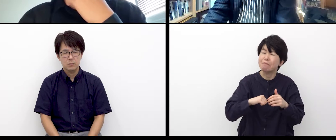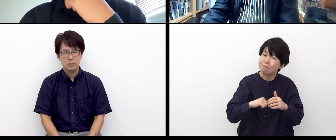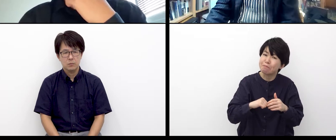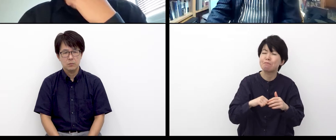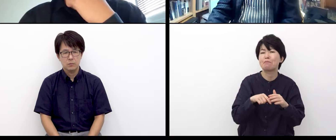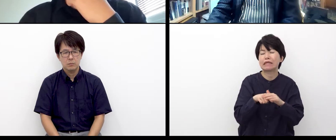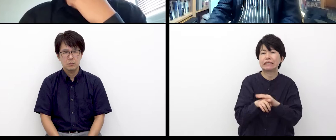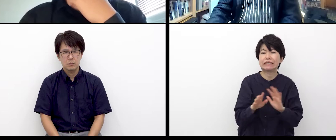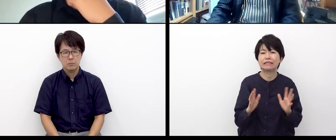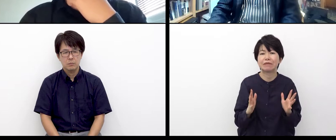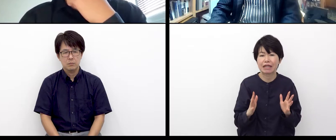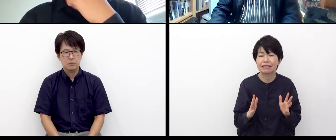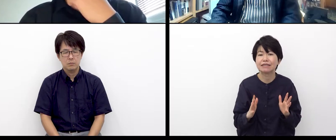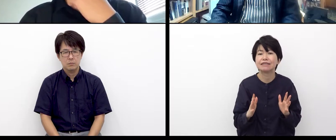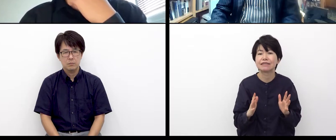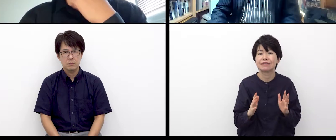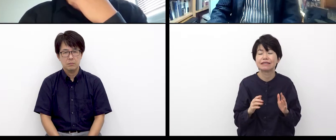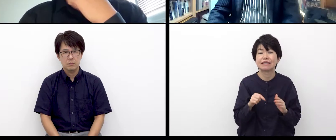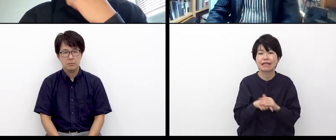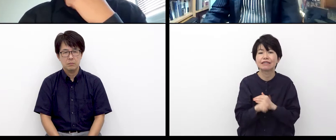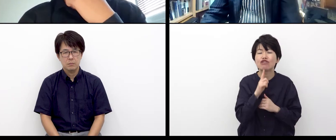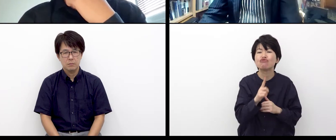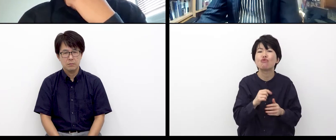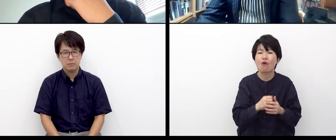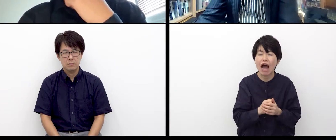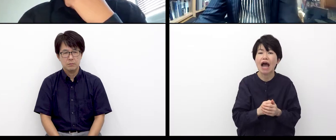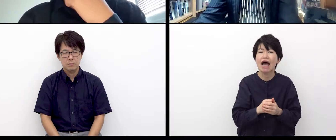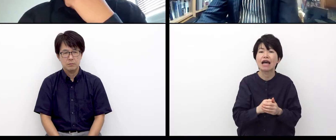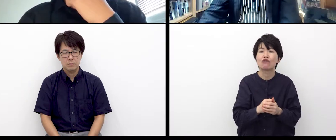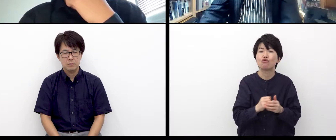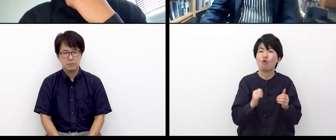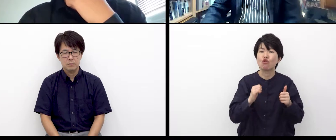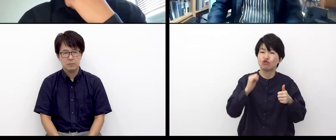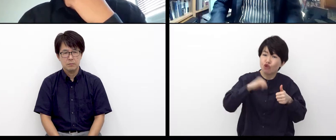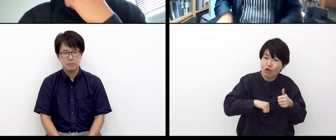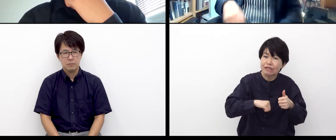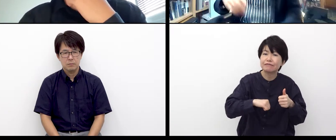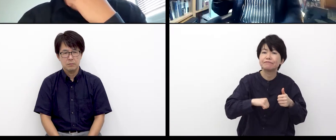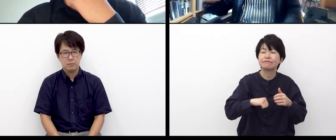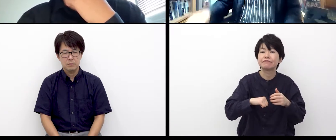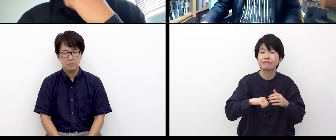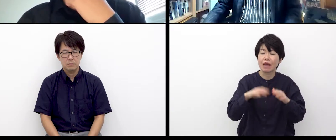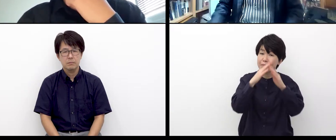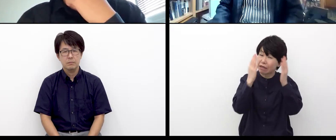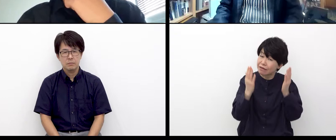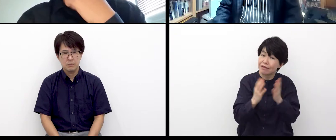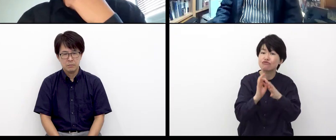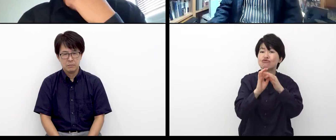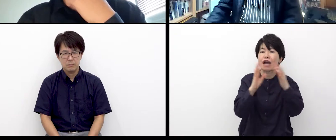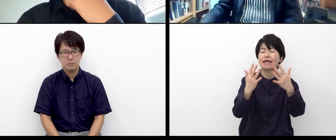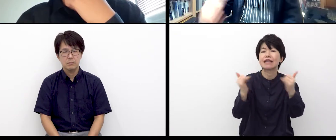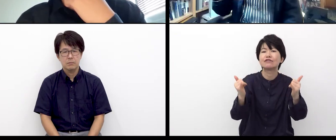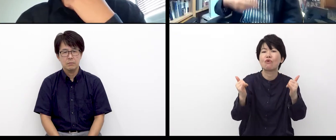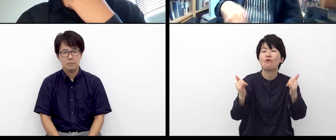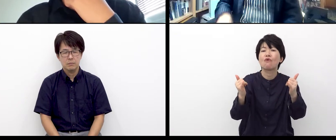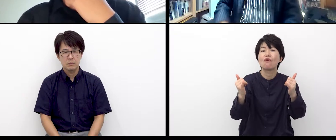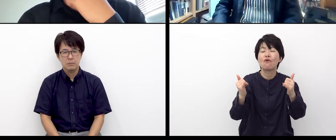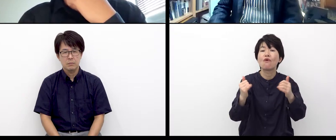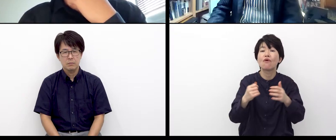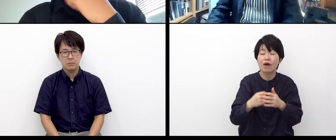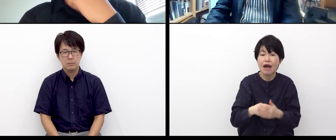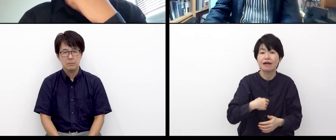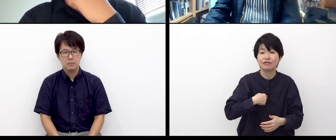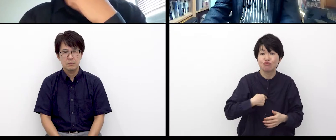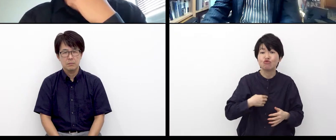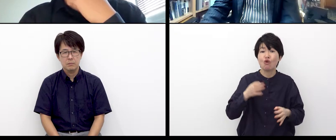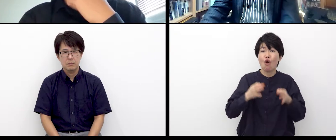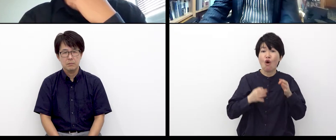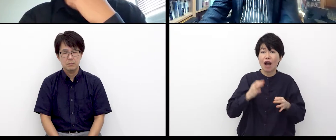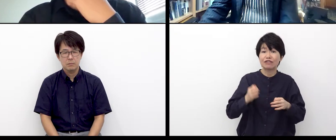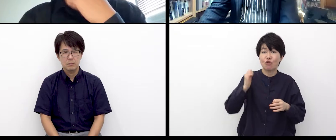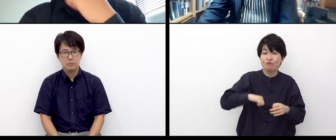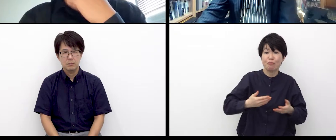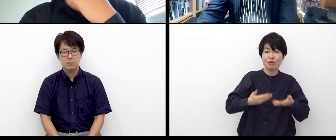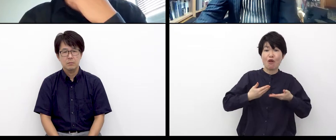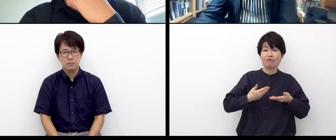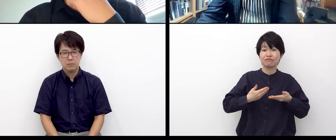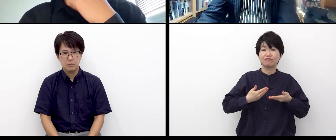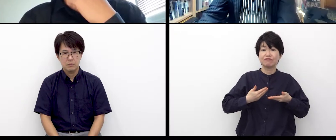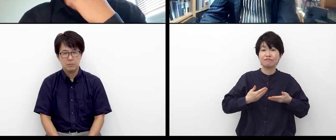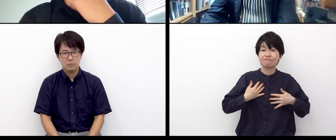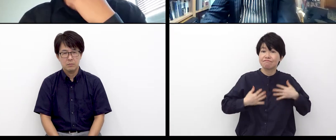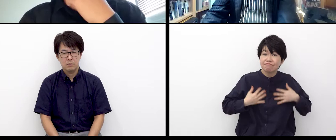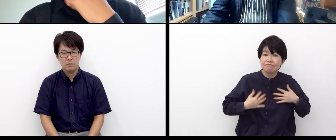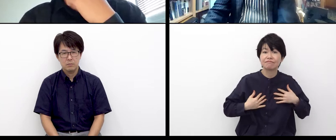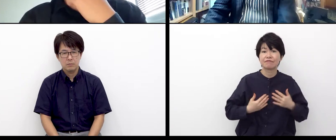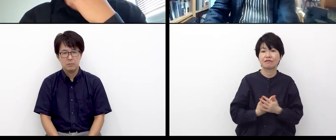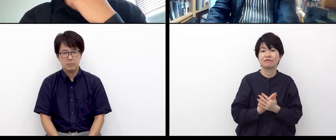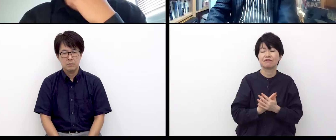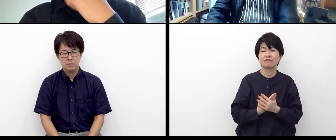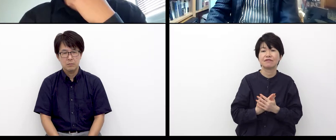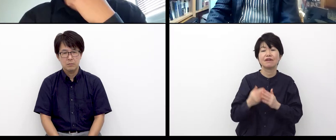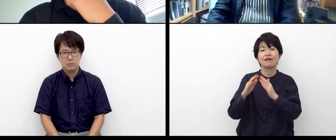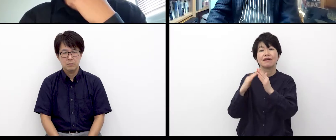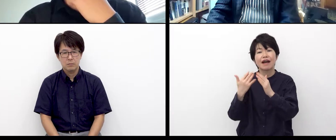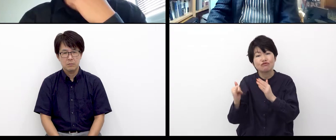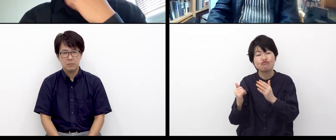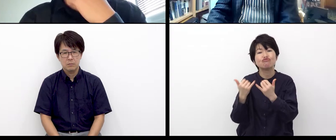Because acceptance gets valuable only when it is made by a complete stranger.